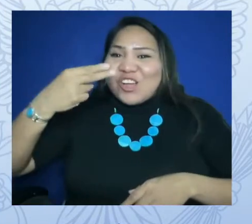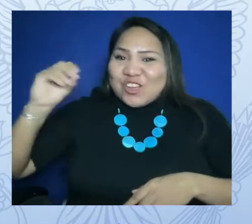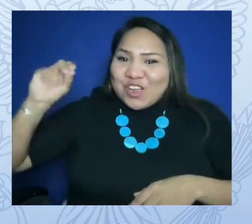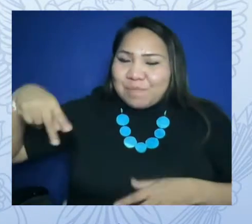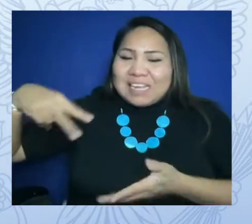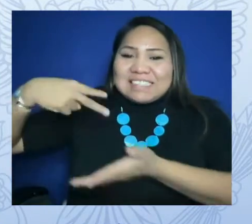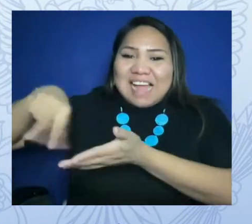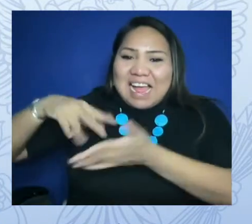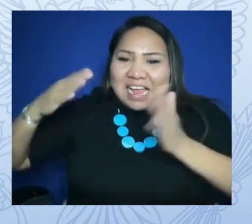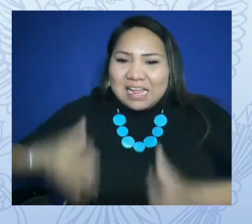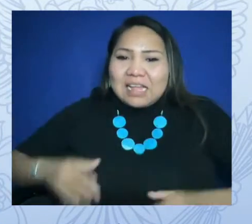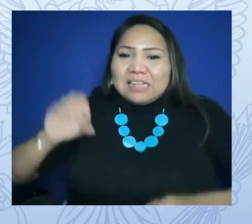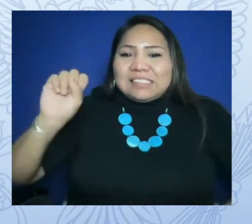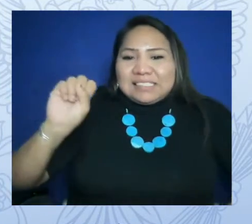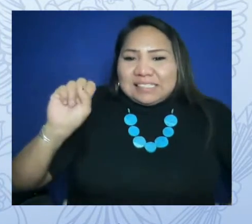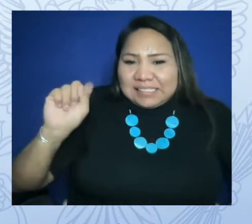And I hope you all enjoy it. Thank you.